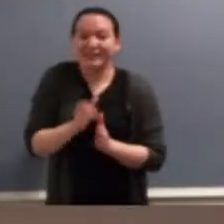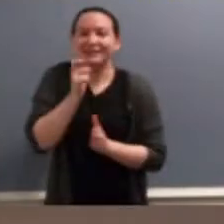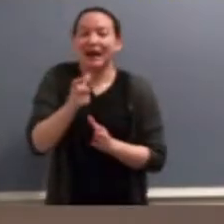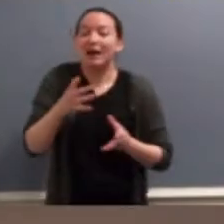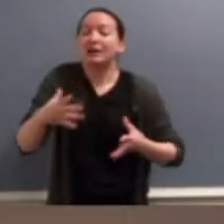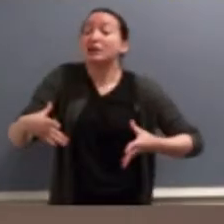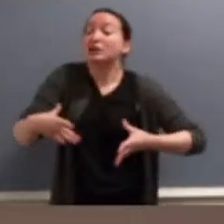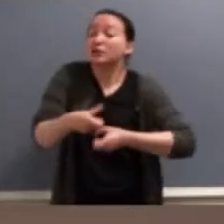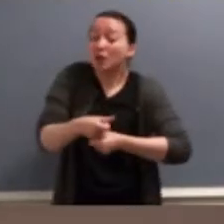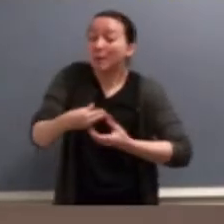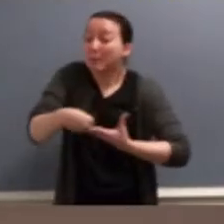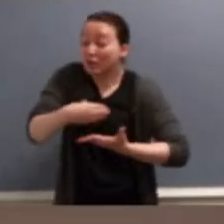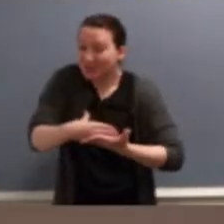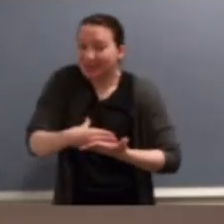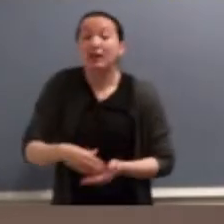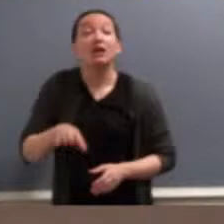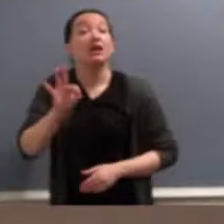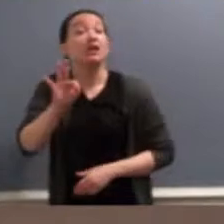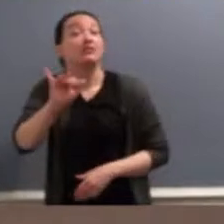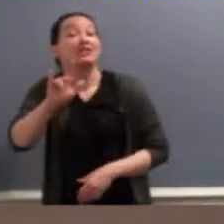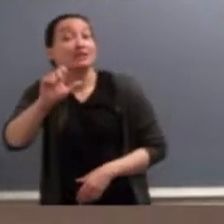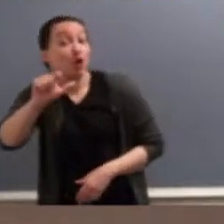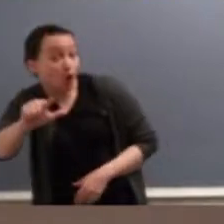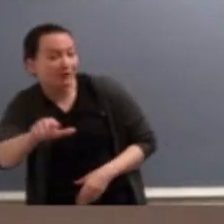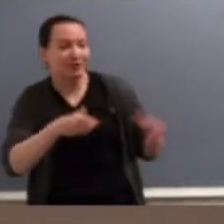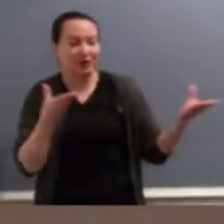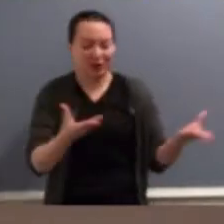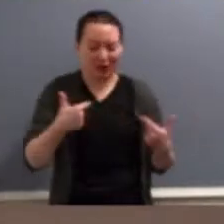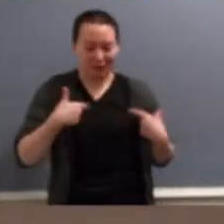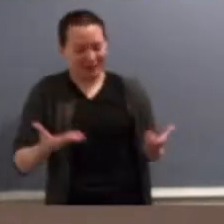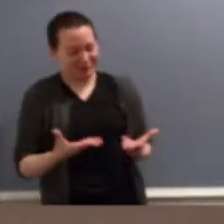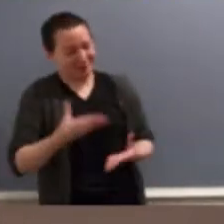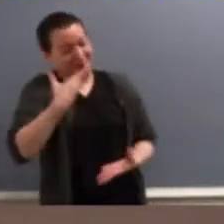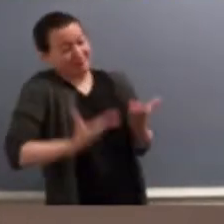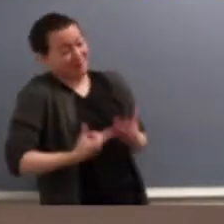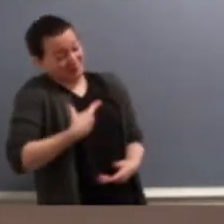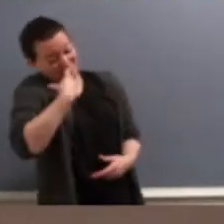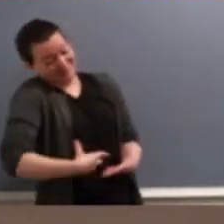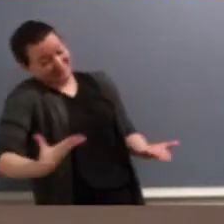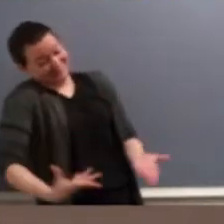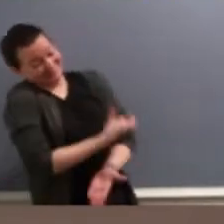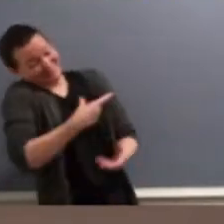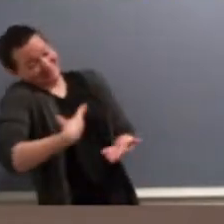budget it is fiscal and you're here and I'm here so maybe I'll just talk about it anyway but I